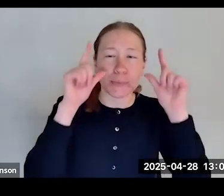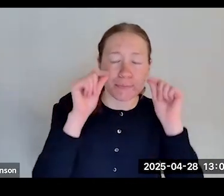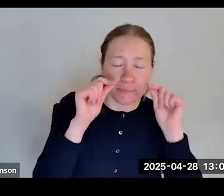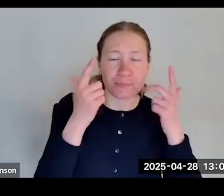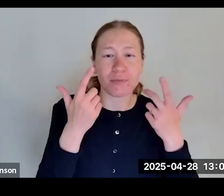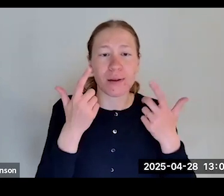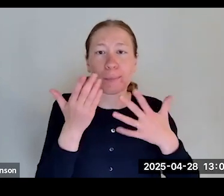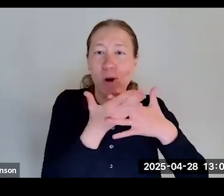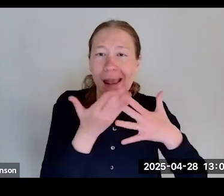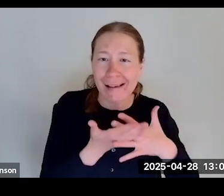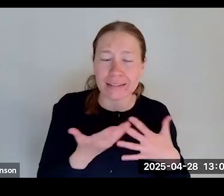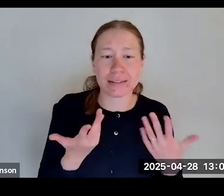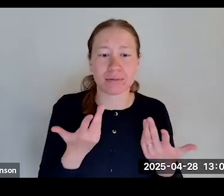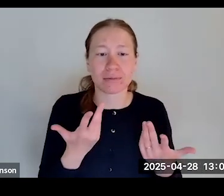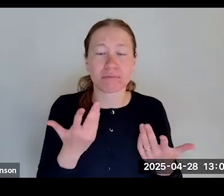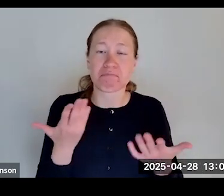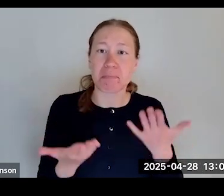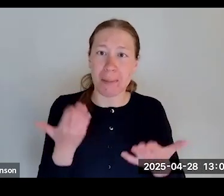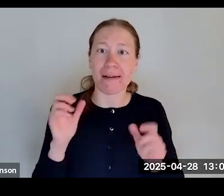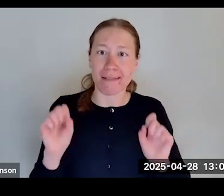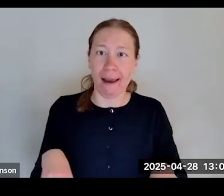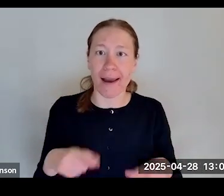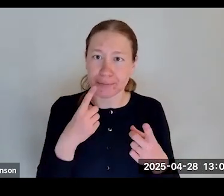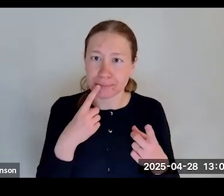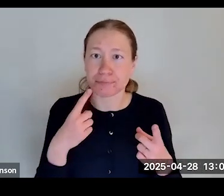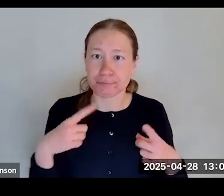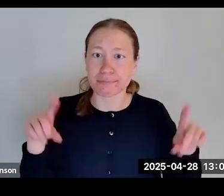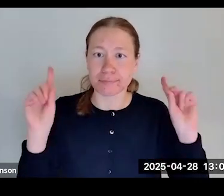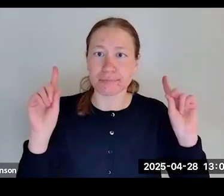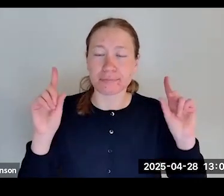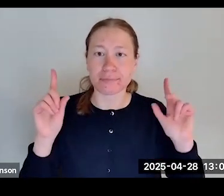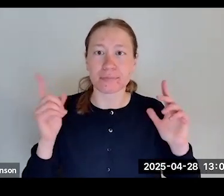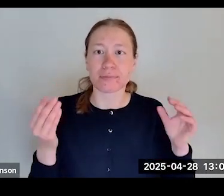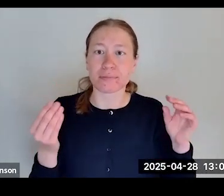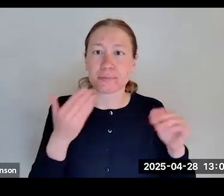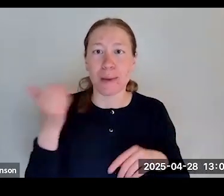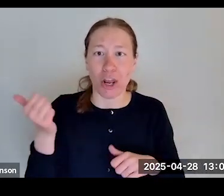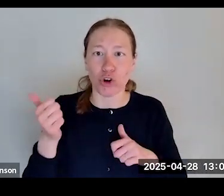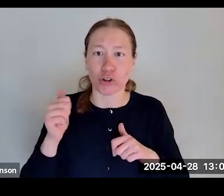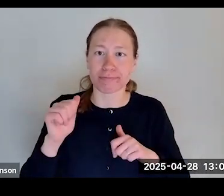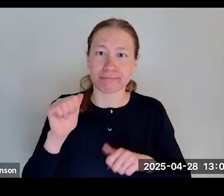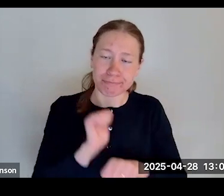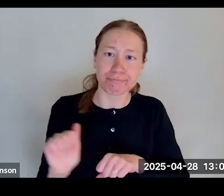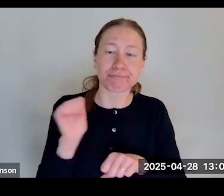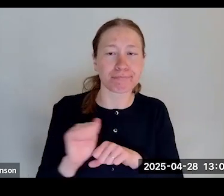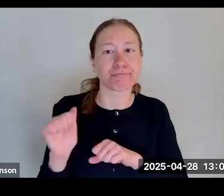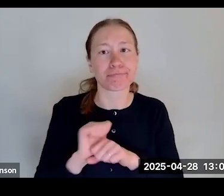they may be able to perform more effectively in their role. Another workplace barrier